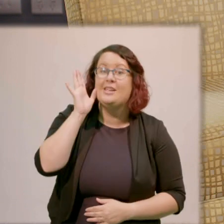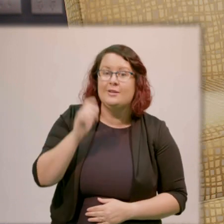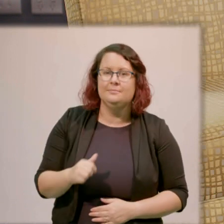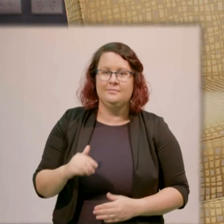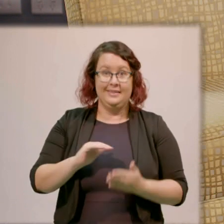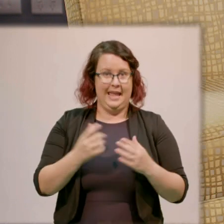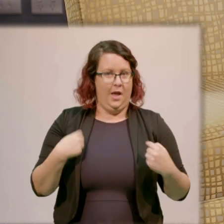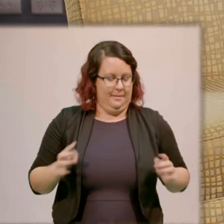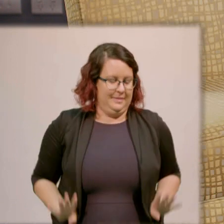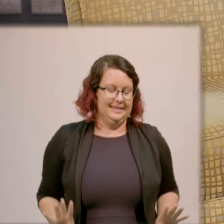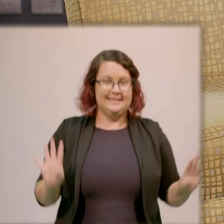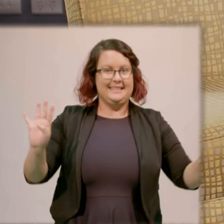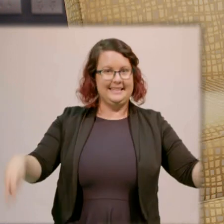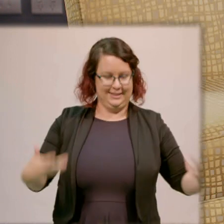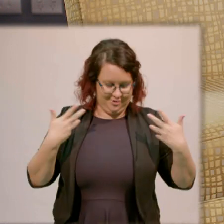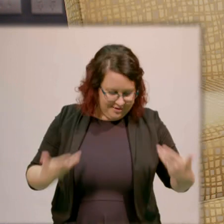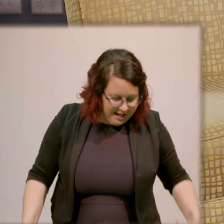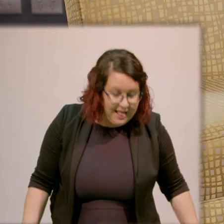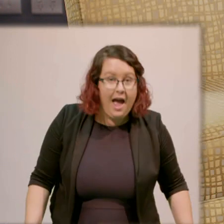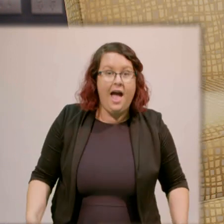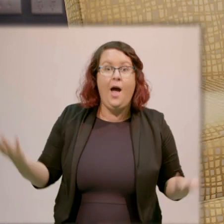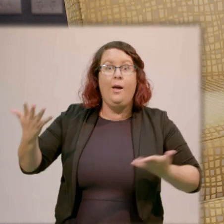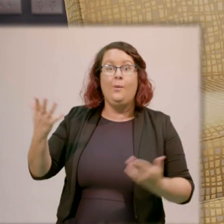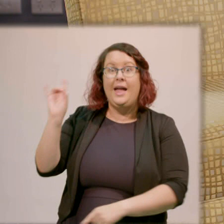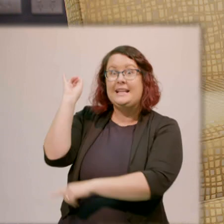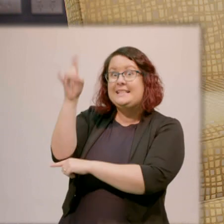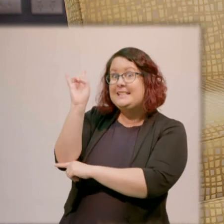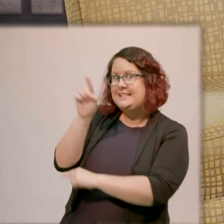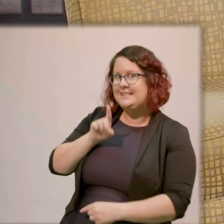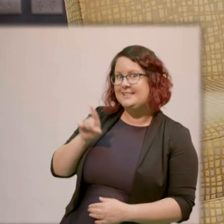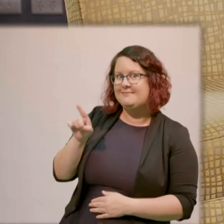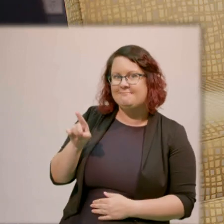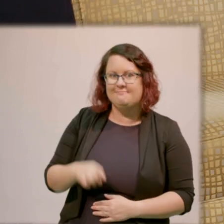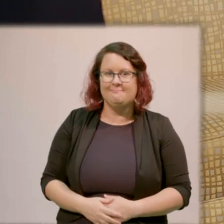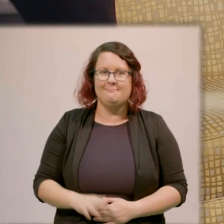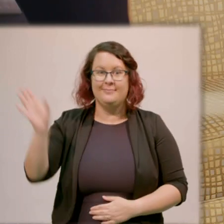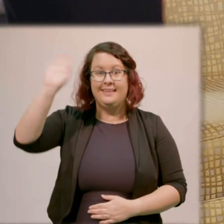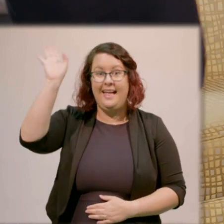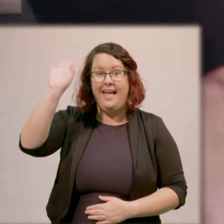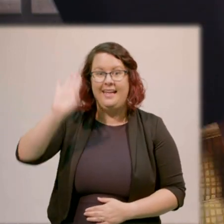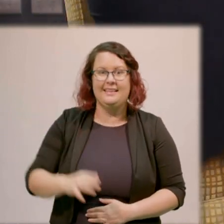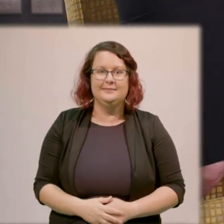I've dressed up as Cinderella, and here's Cinders Rox now. Hi Cinders!